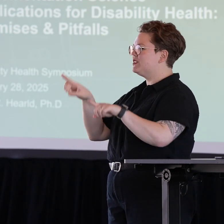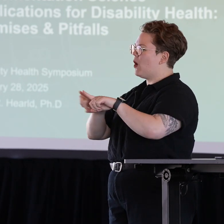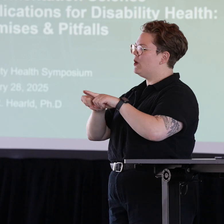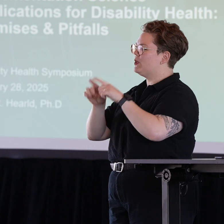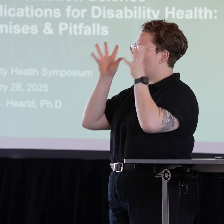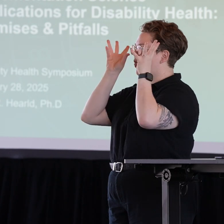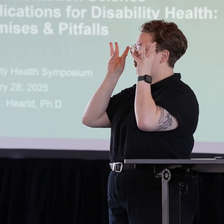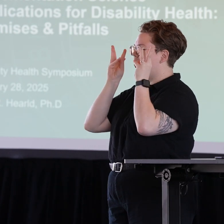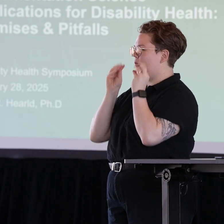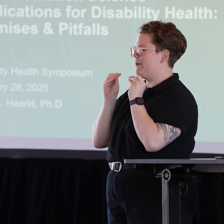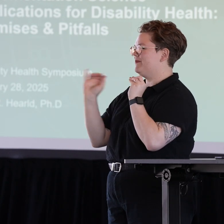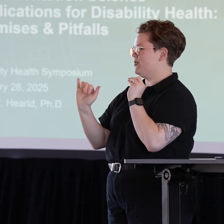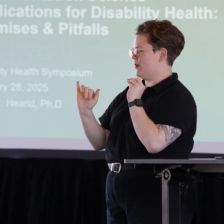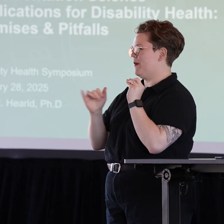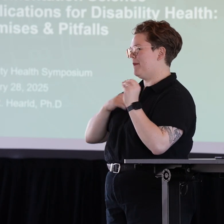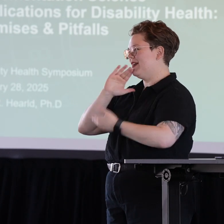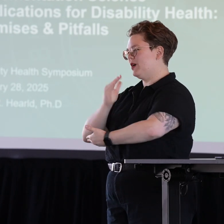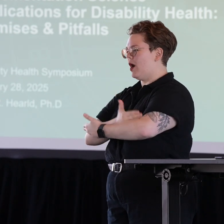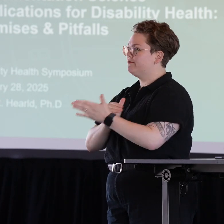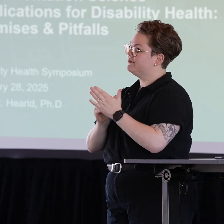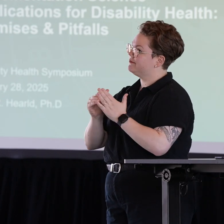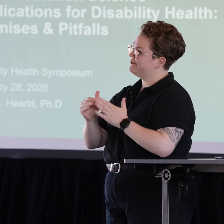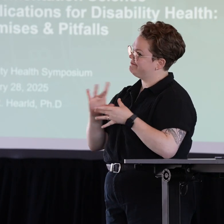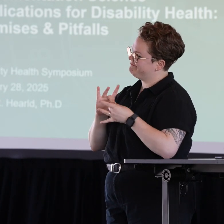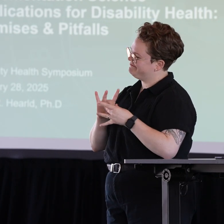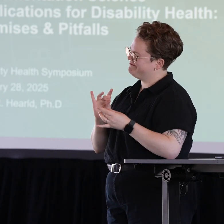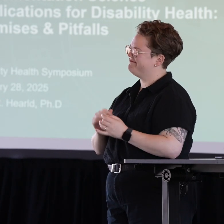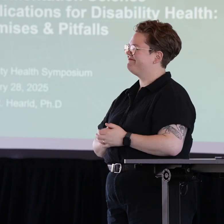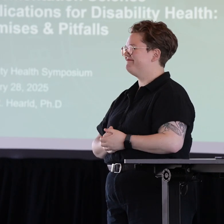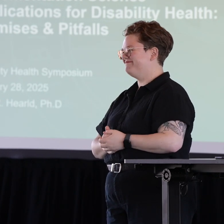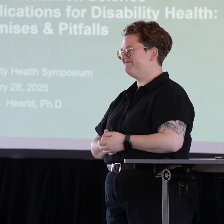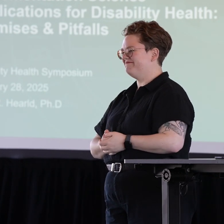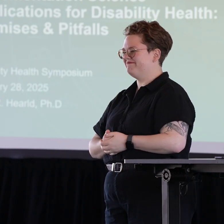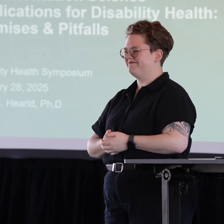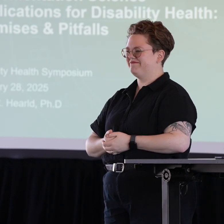volume, as my daughter frequently tells me. So, yeah.